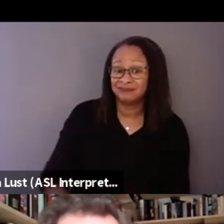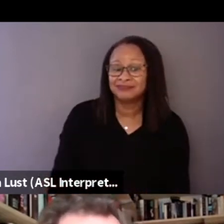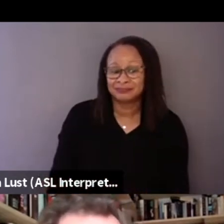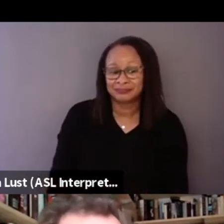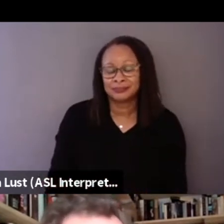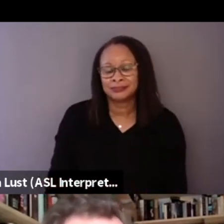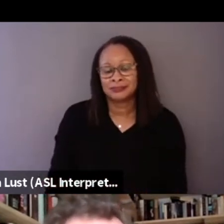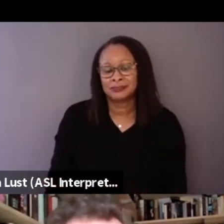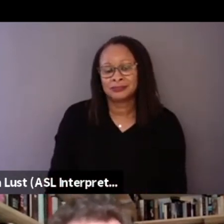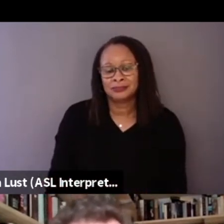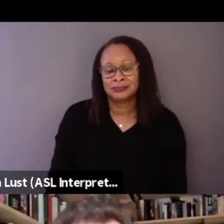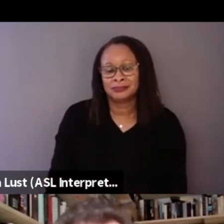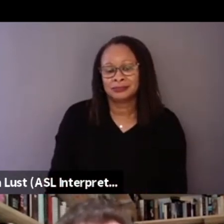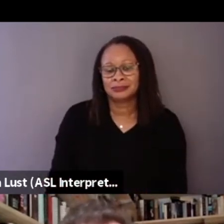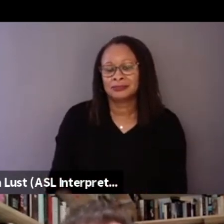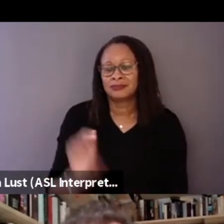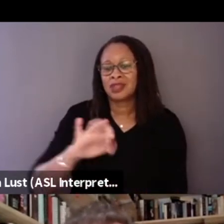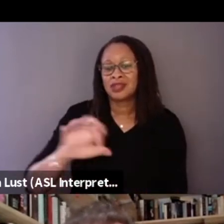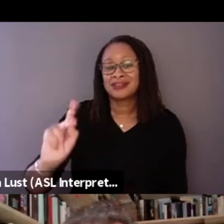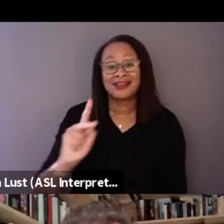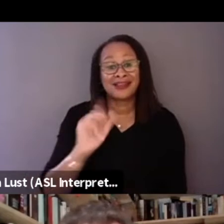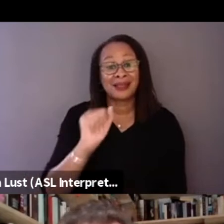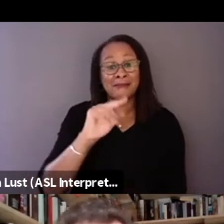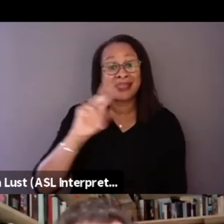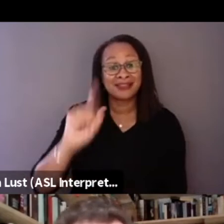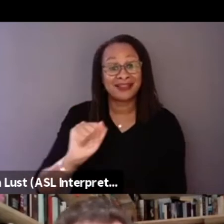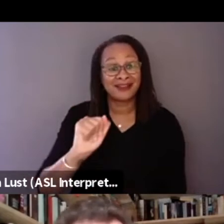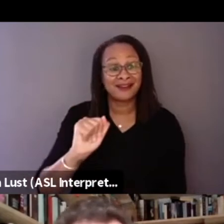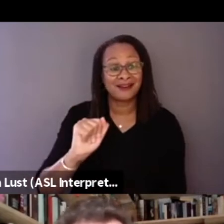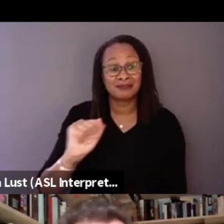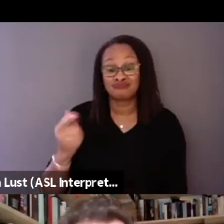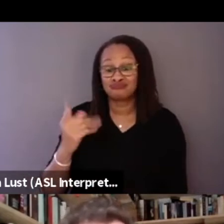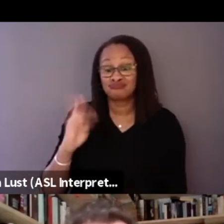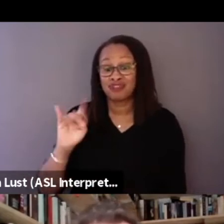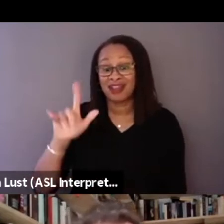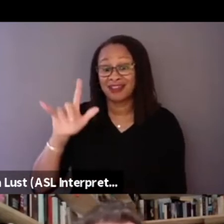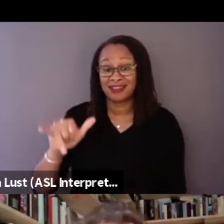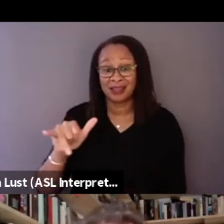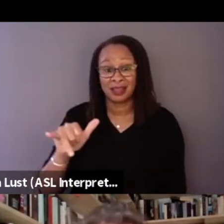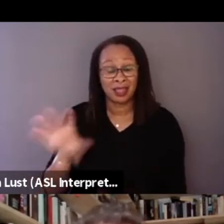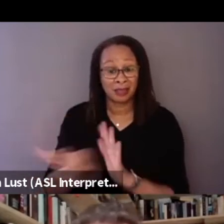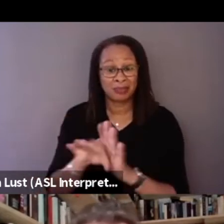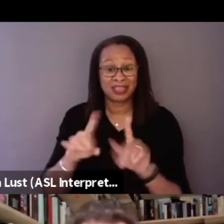Yeah. What Nick, Amanda, Bradley, you could make an entirely different movie about activism,